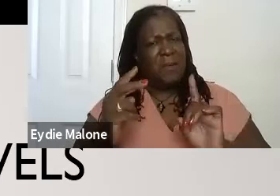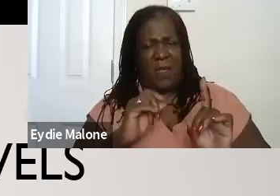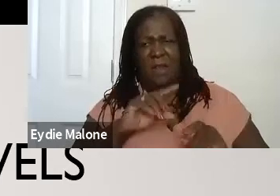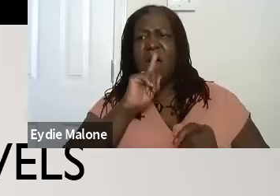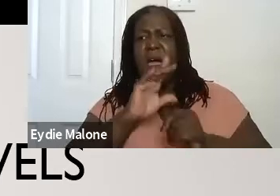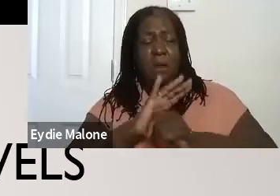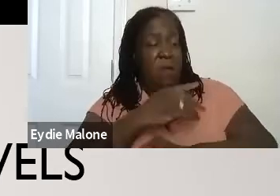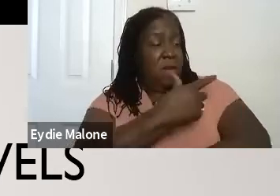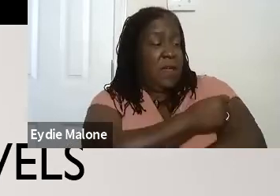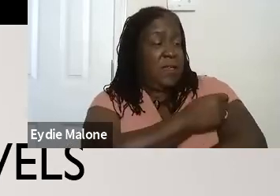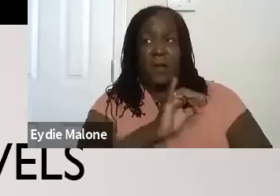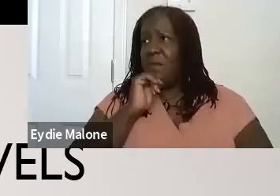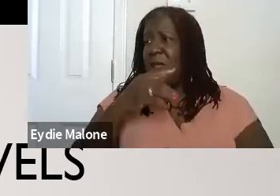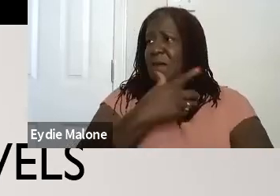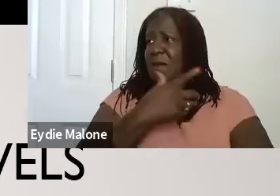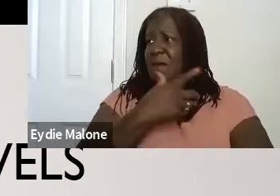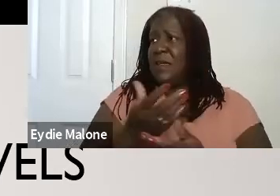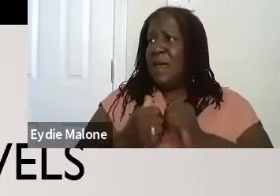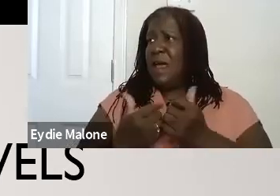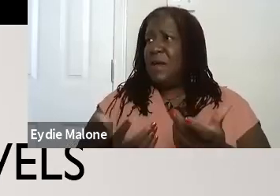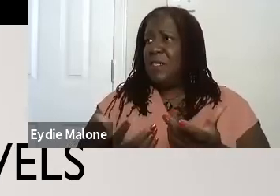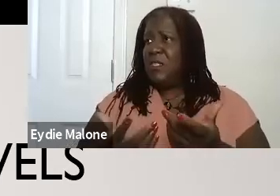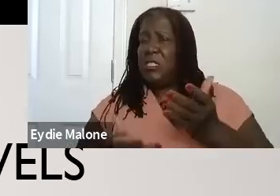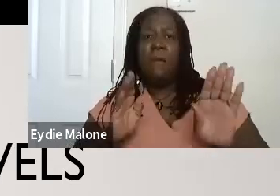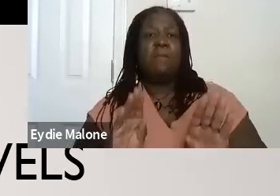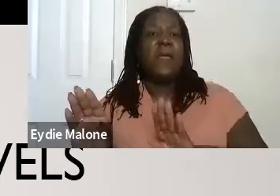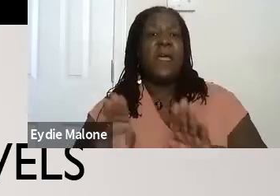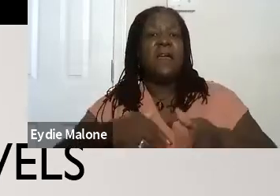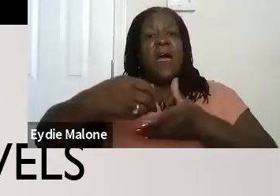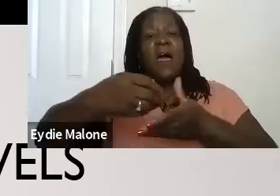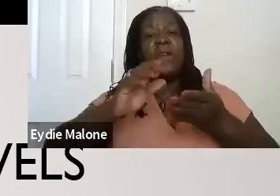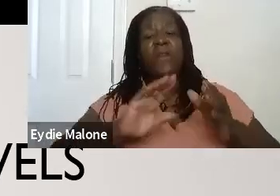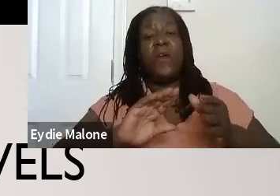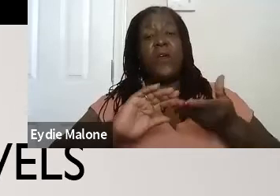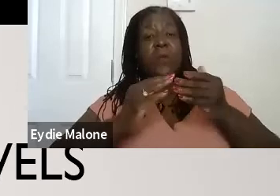I am not vaccinated how I should behave out in community at this point. This is last week's